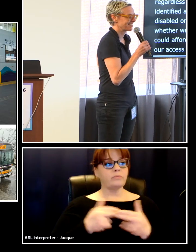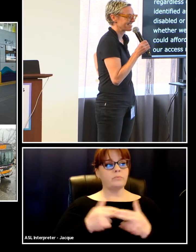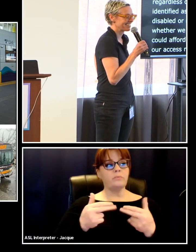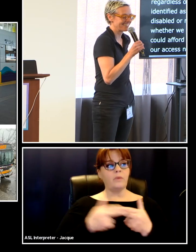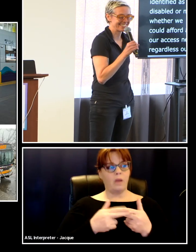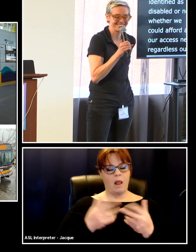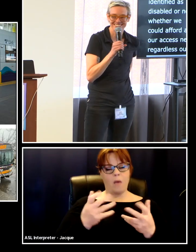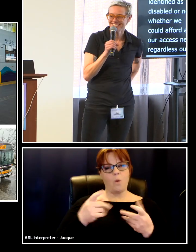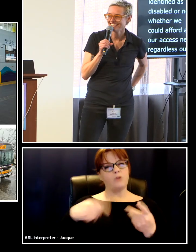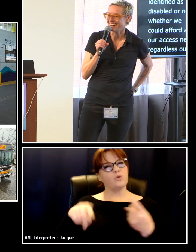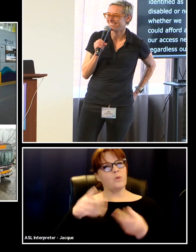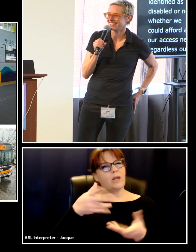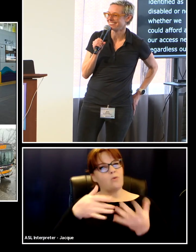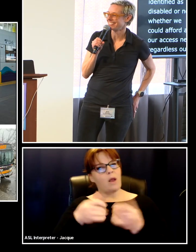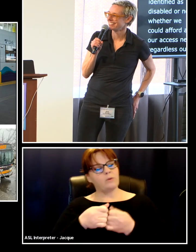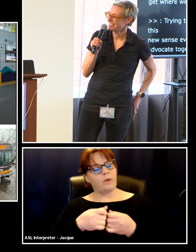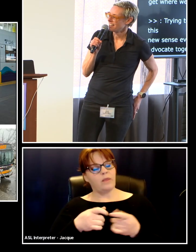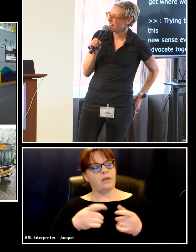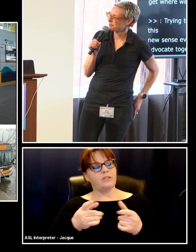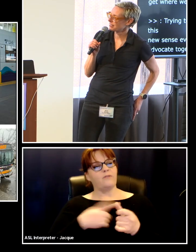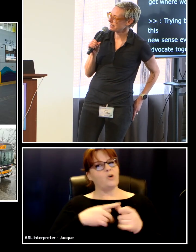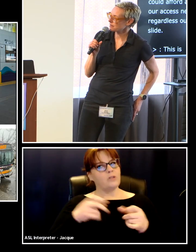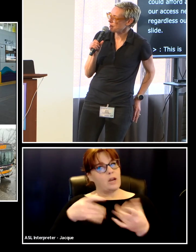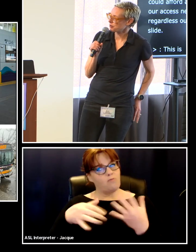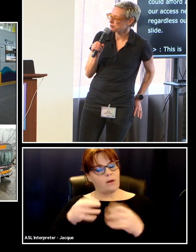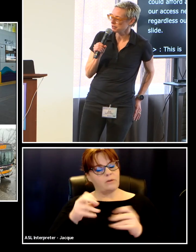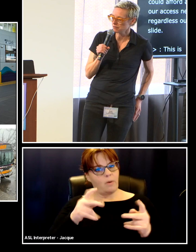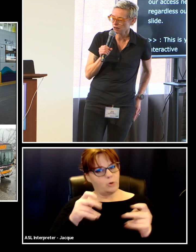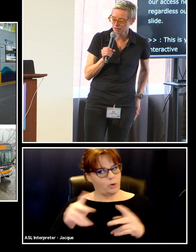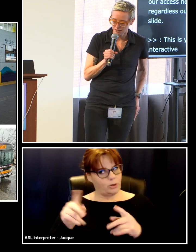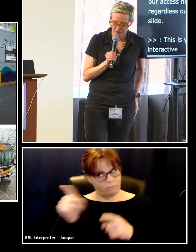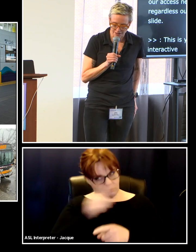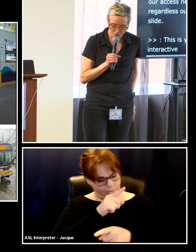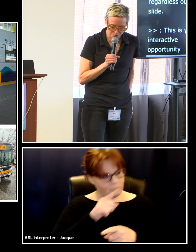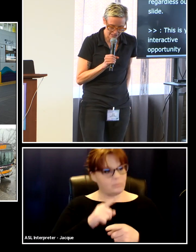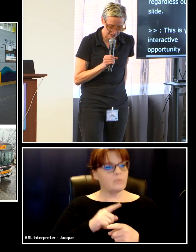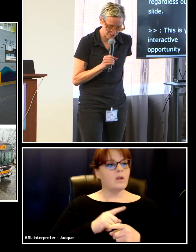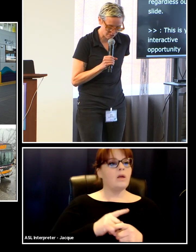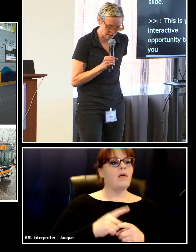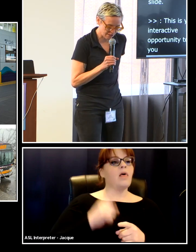is your first interactive opportunity um to think about who you know in your life who can't drive